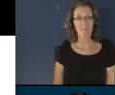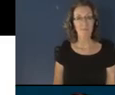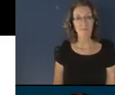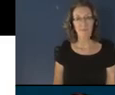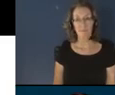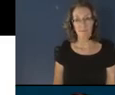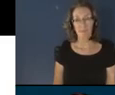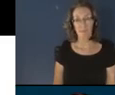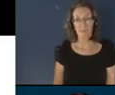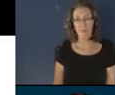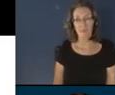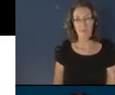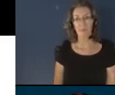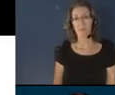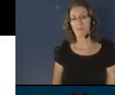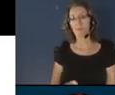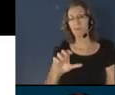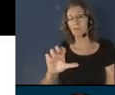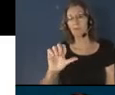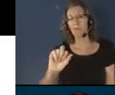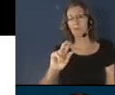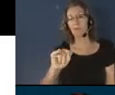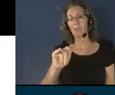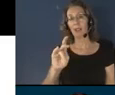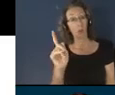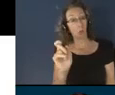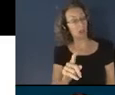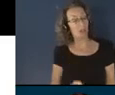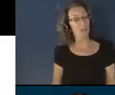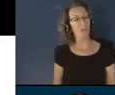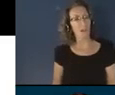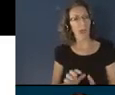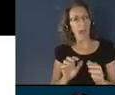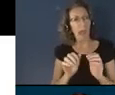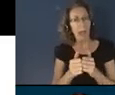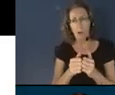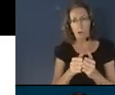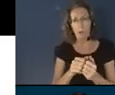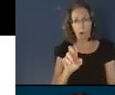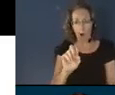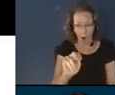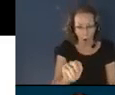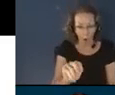So Tom, this is Carol, um really simple question how do you turn on the live transcribe in Zoom?